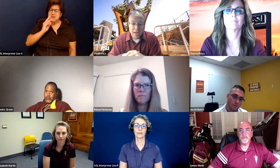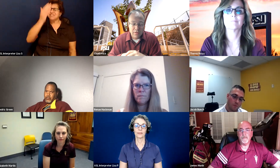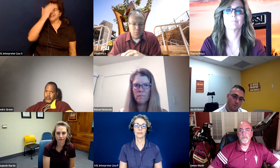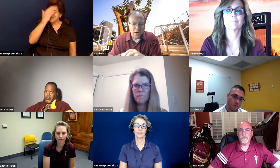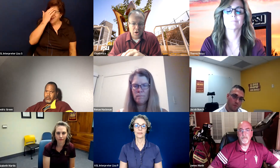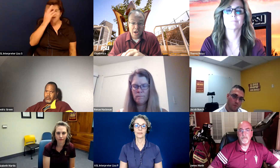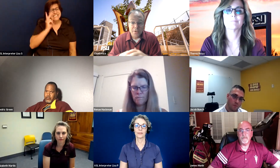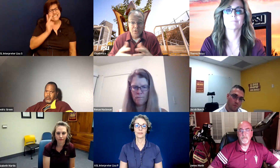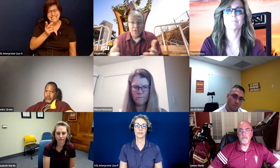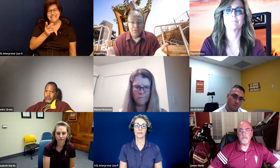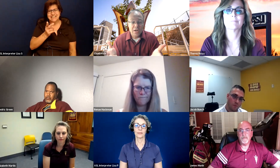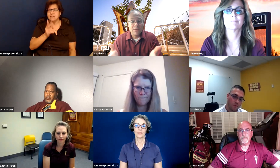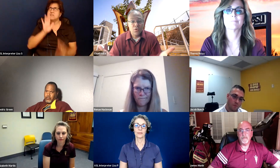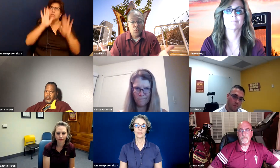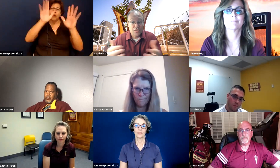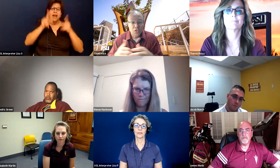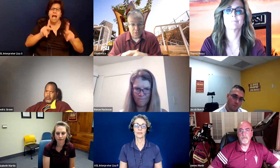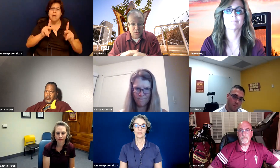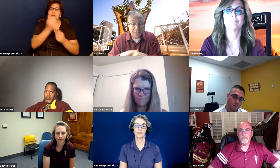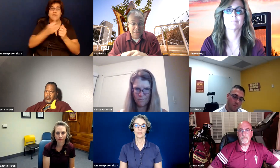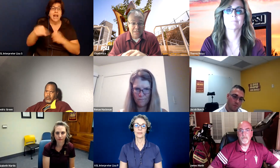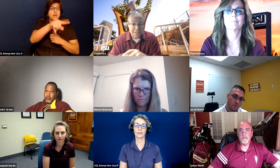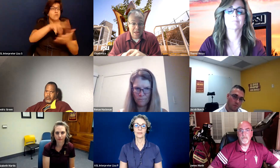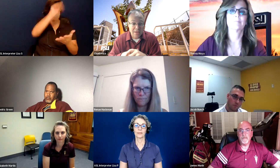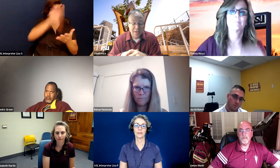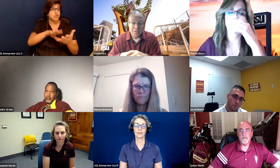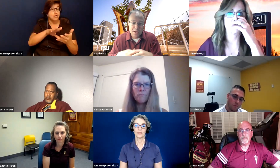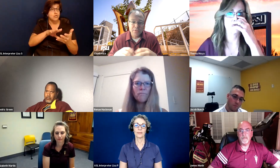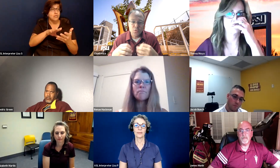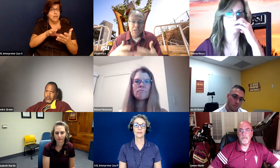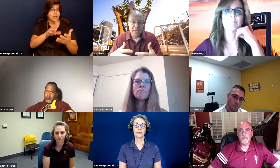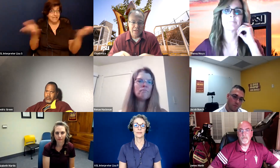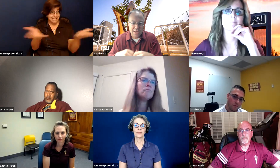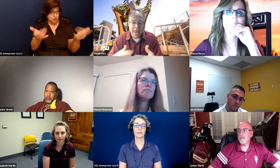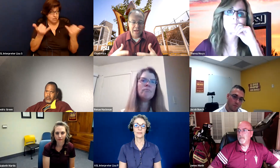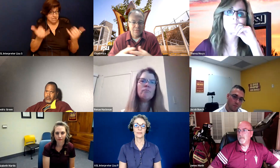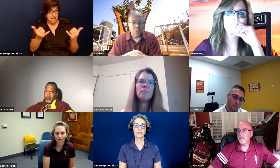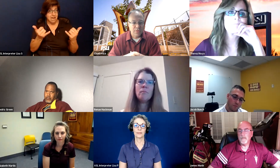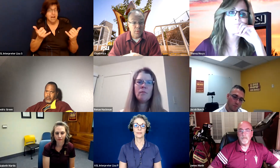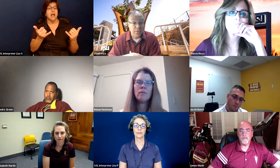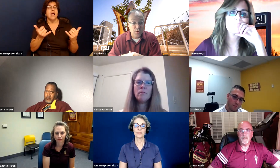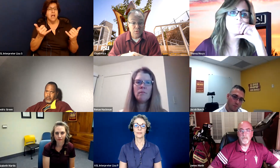And what a great opportunity for any of you who are students who are attending tonight, be able to relate and connect with those